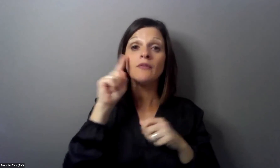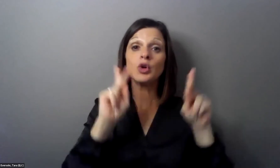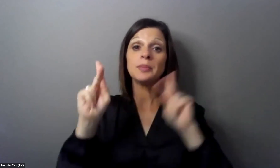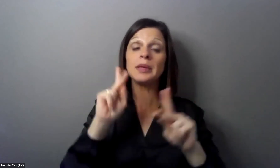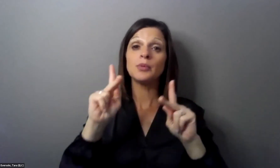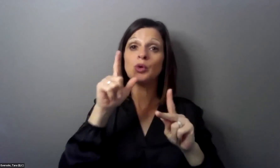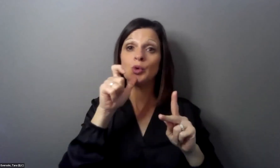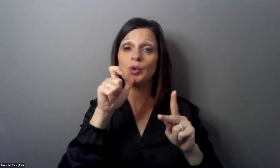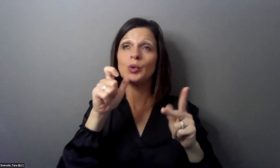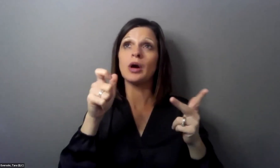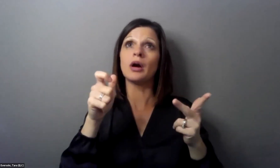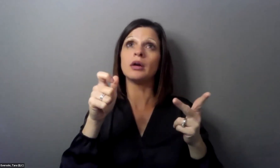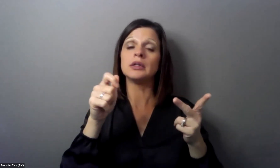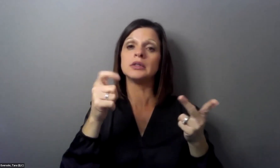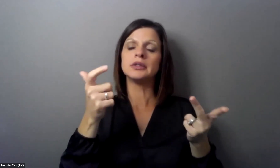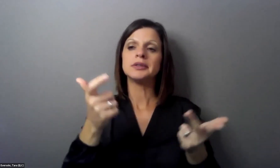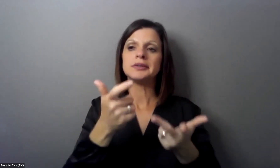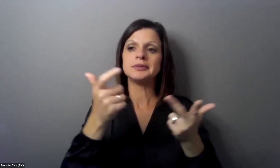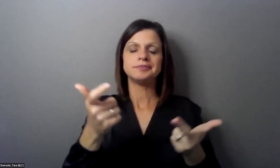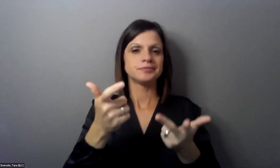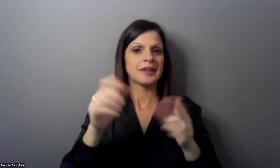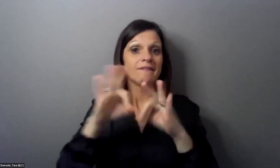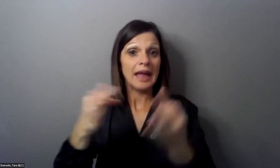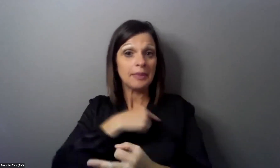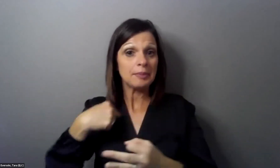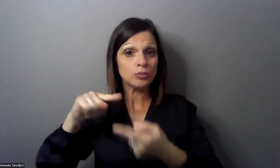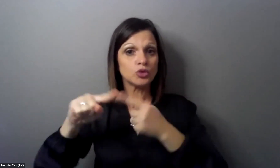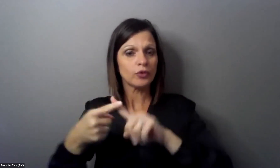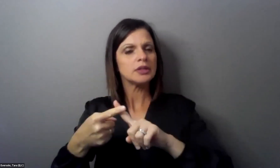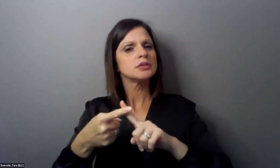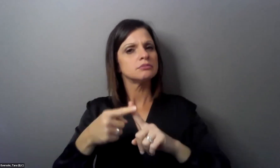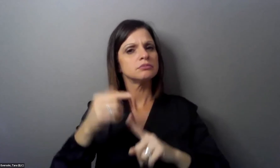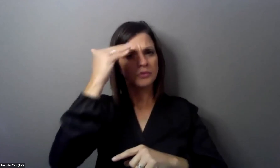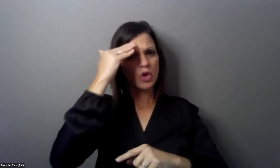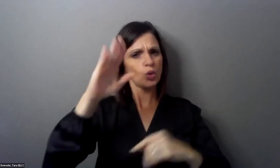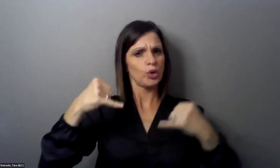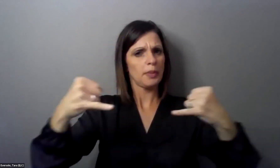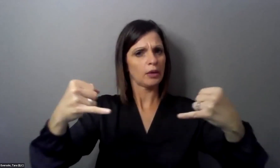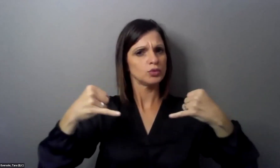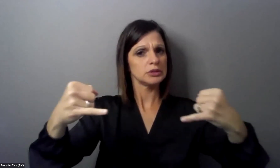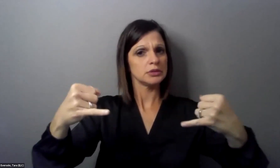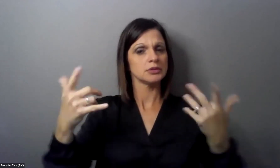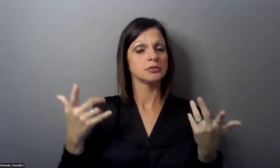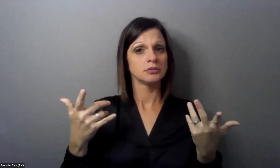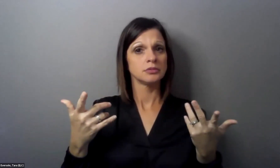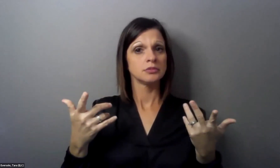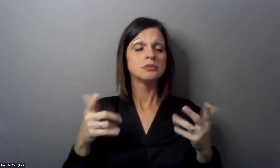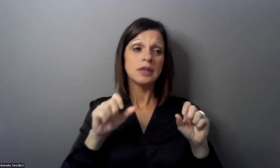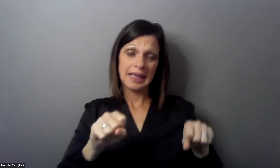Family members, friends. You know, you have to know your boundaries. You can be a support person if it is someone close to you.